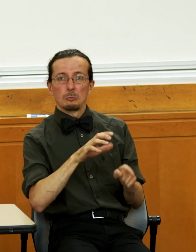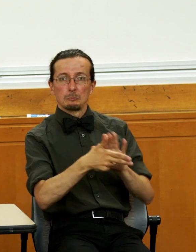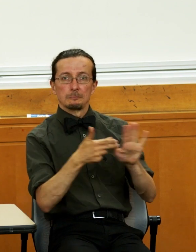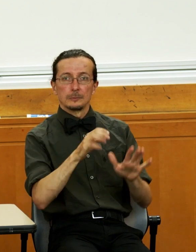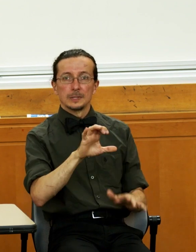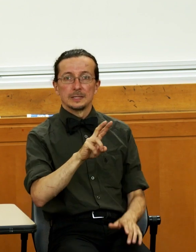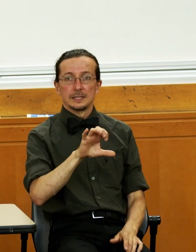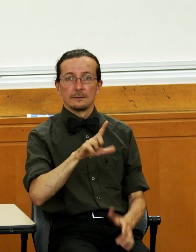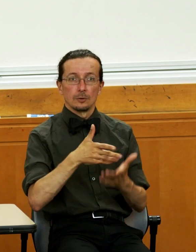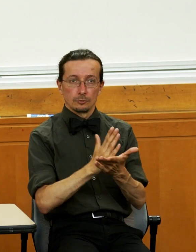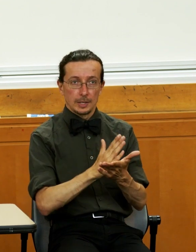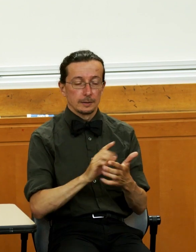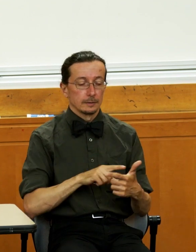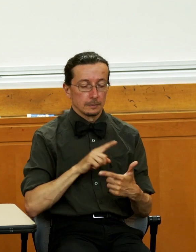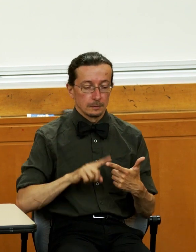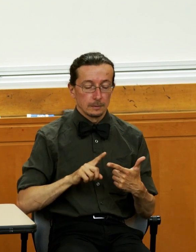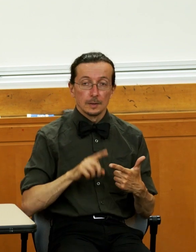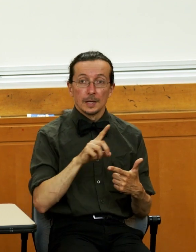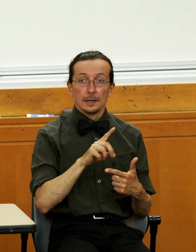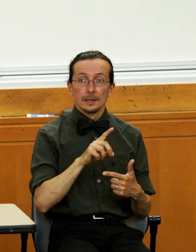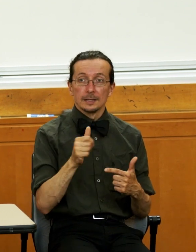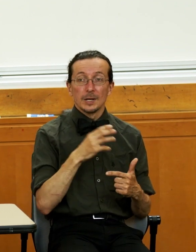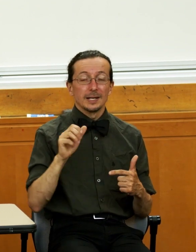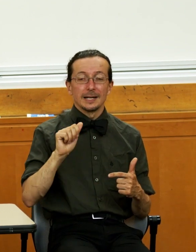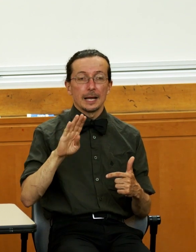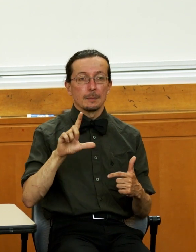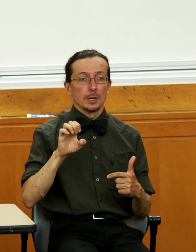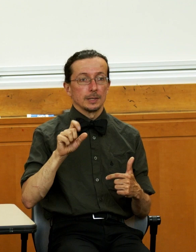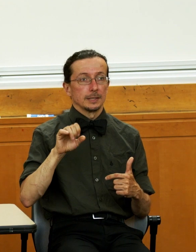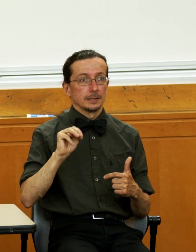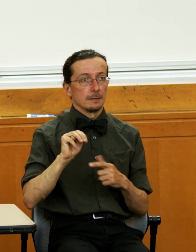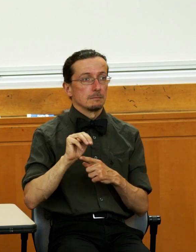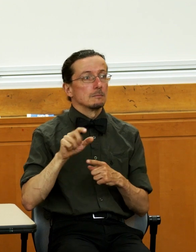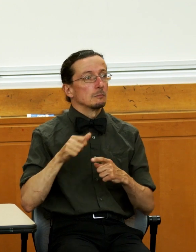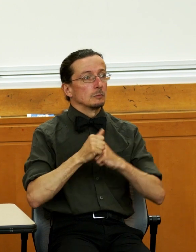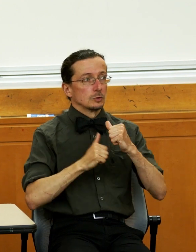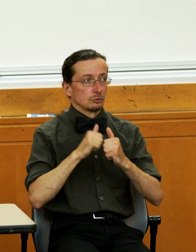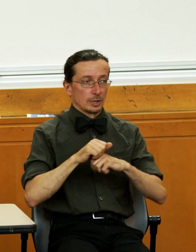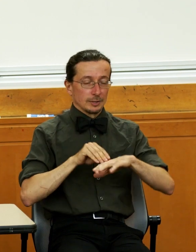Two, that disability and ableism are issues and structures that affect every other social justice